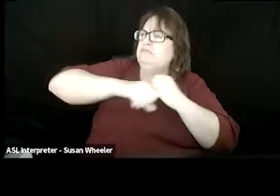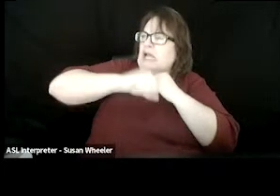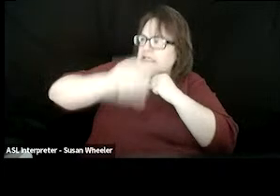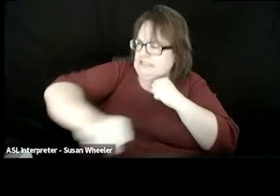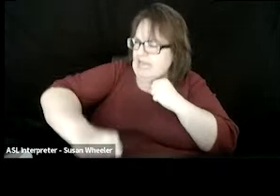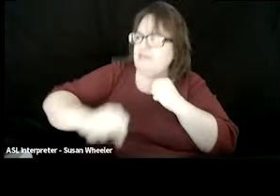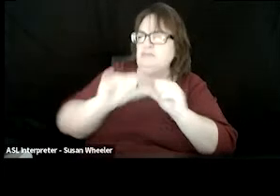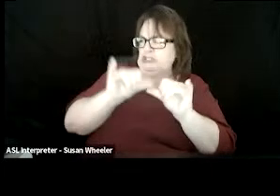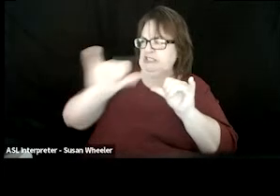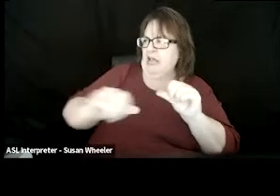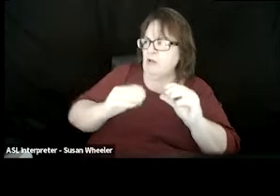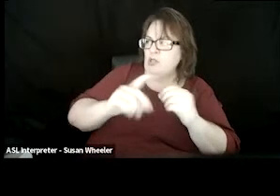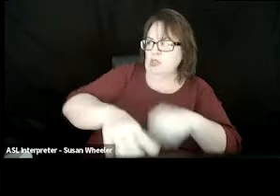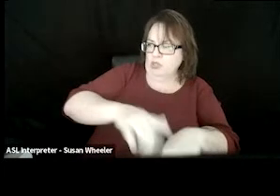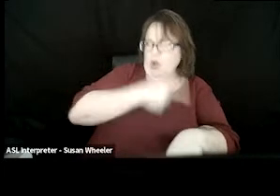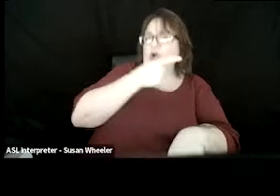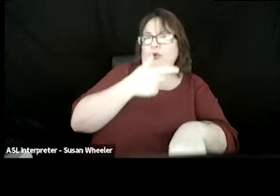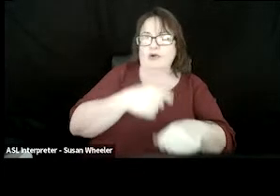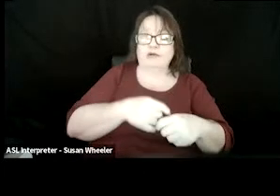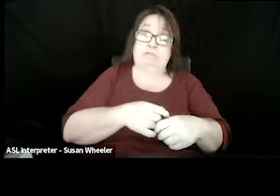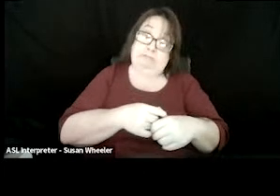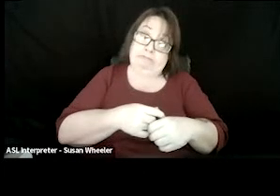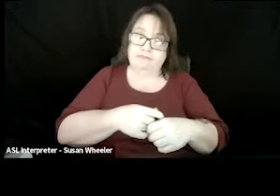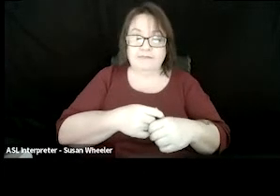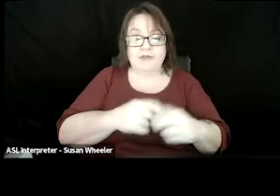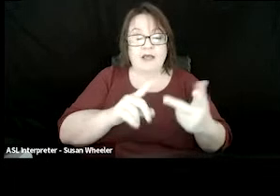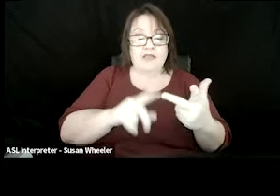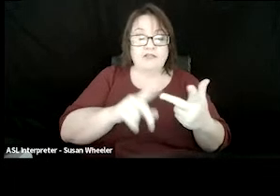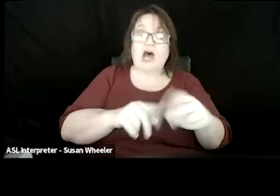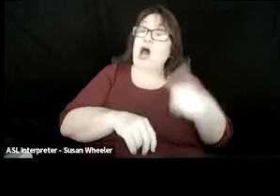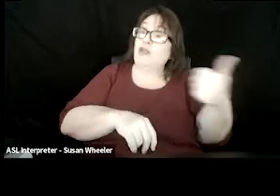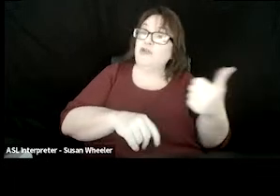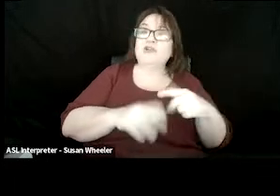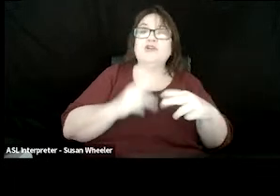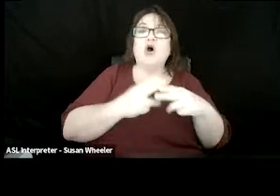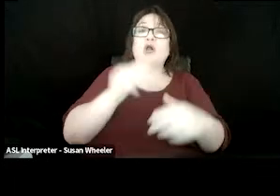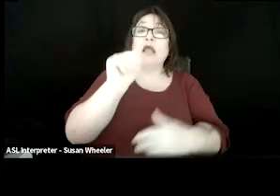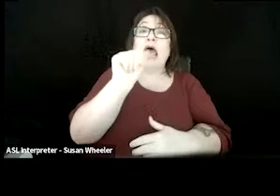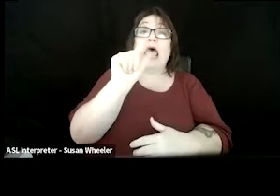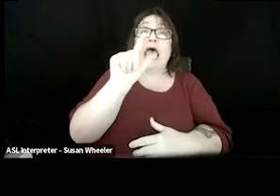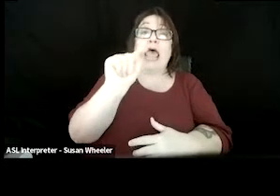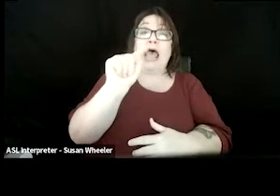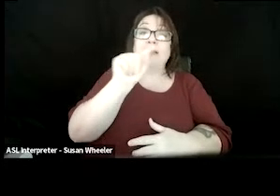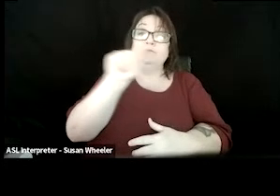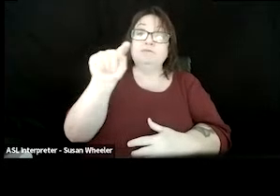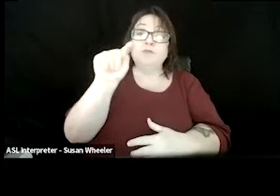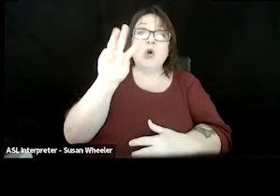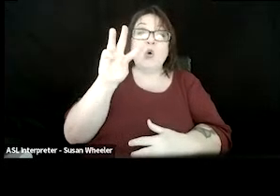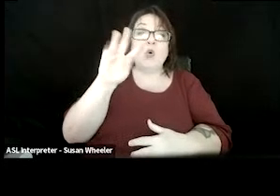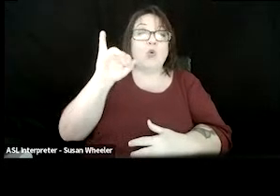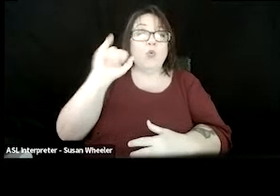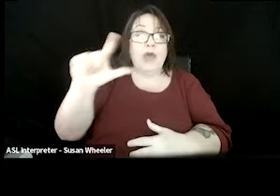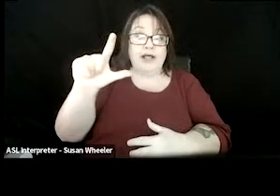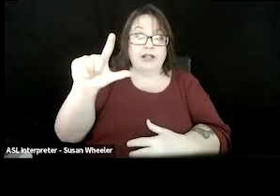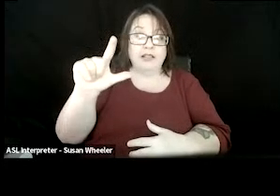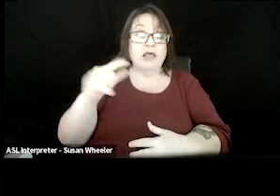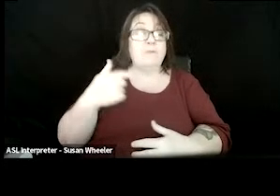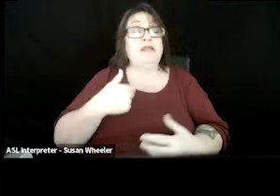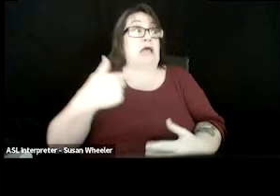And then finally there might be a reference to what we call at will employment and that means you may be promising them certain things